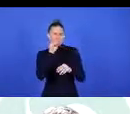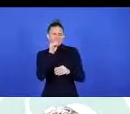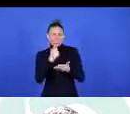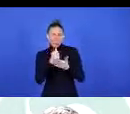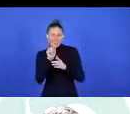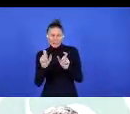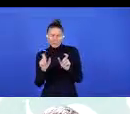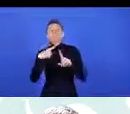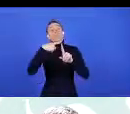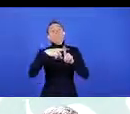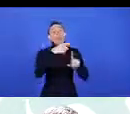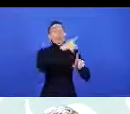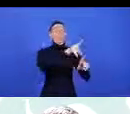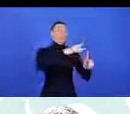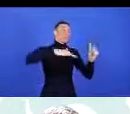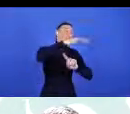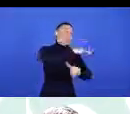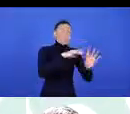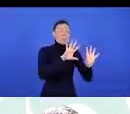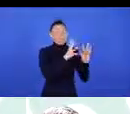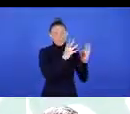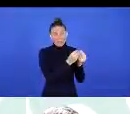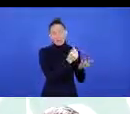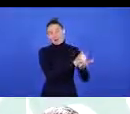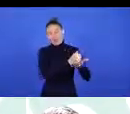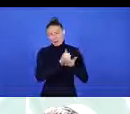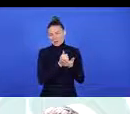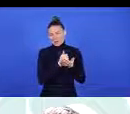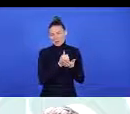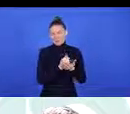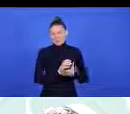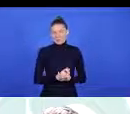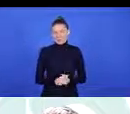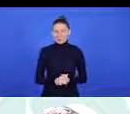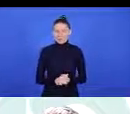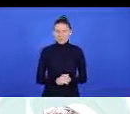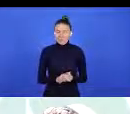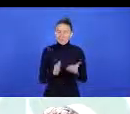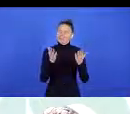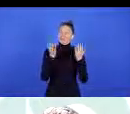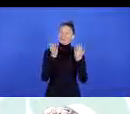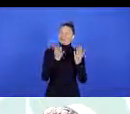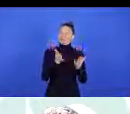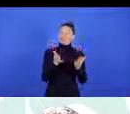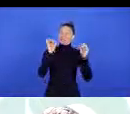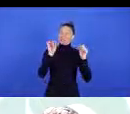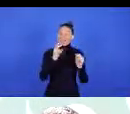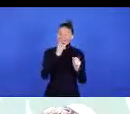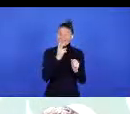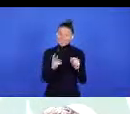support of the family and the wider environment is needed. Here I am in my